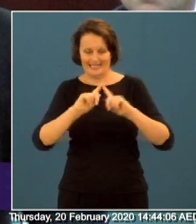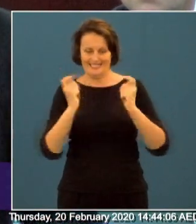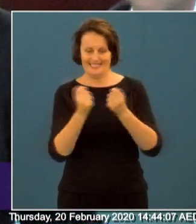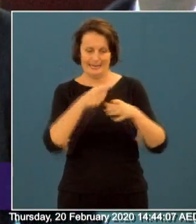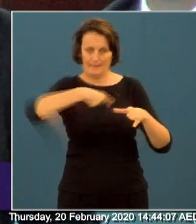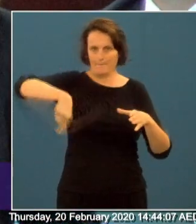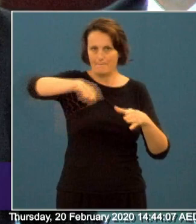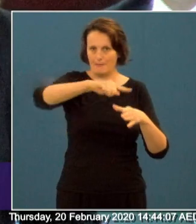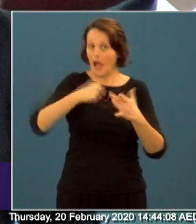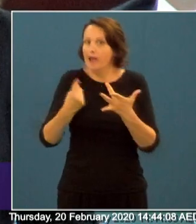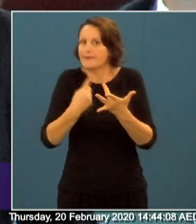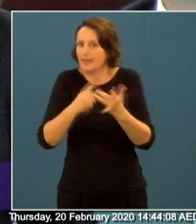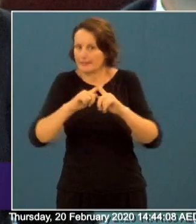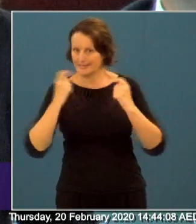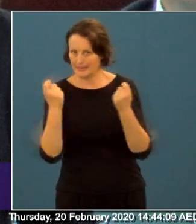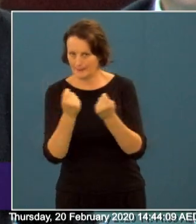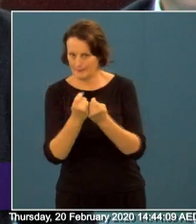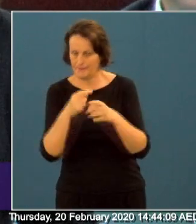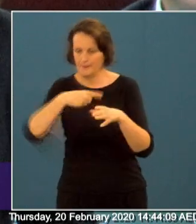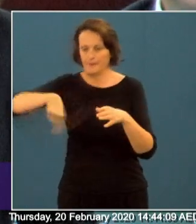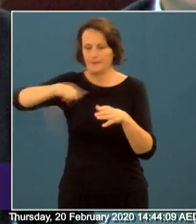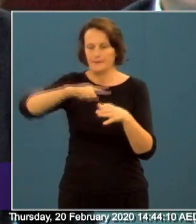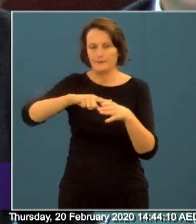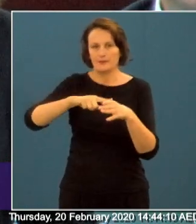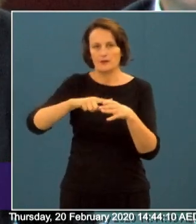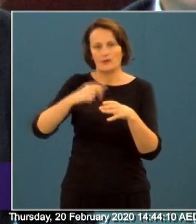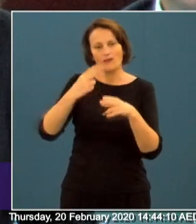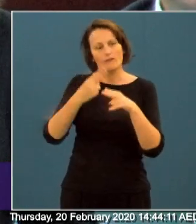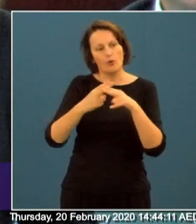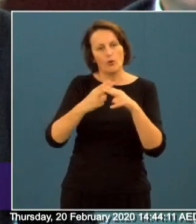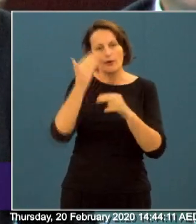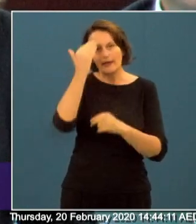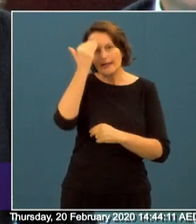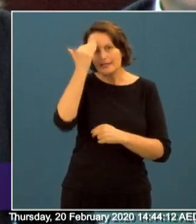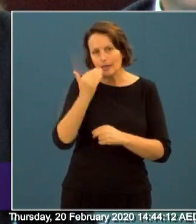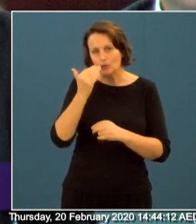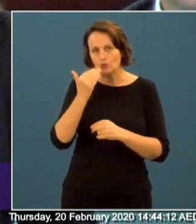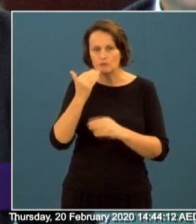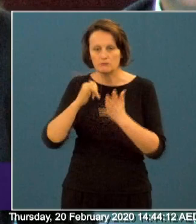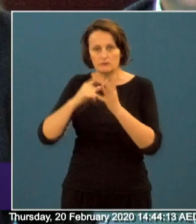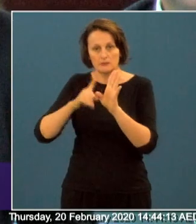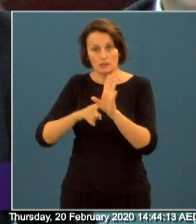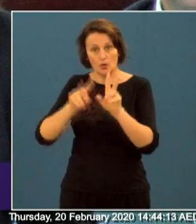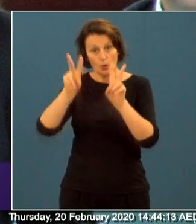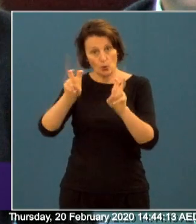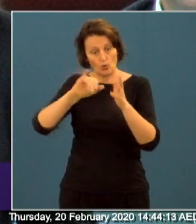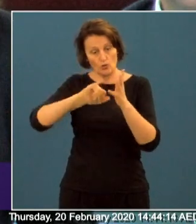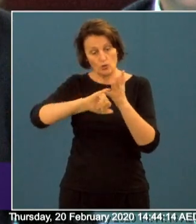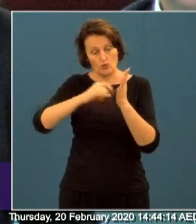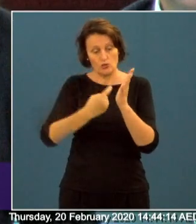And that's in the Specialised Team for Intellectual Disability Sydney. And is that also called STrIDeS? DR SMALL: That's correct.